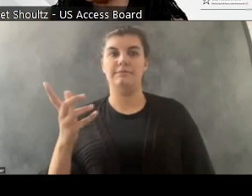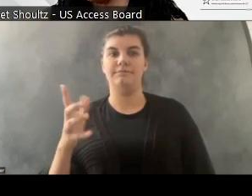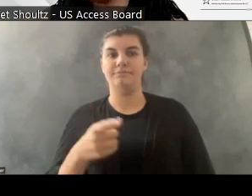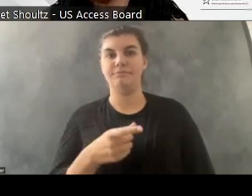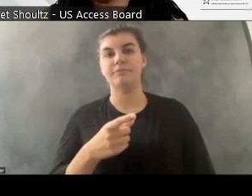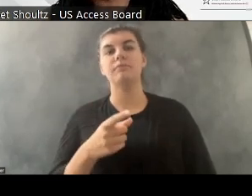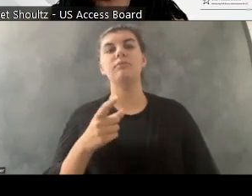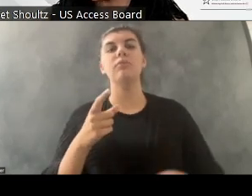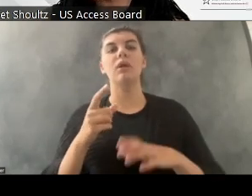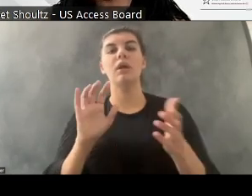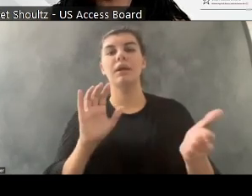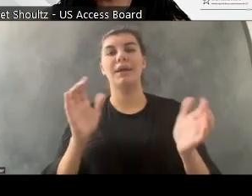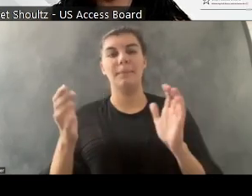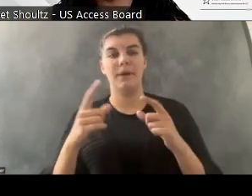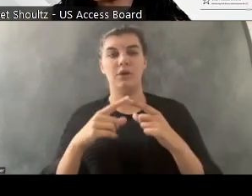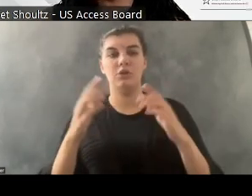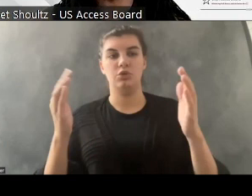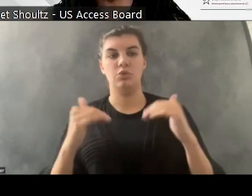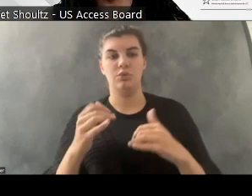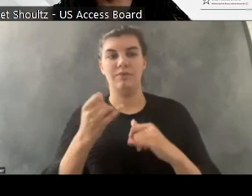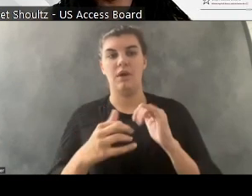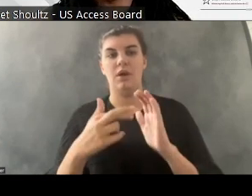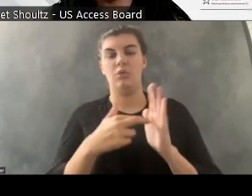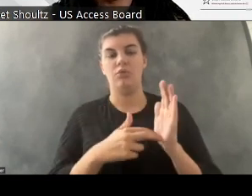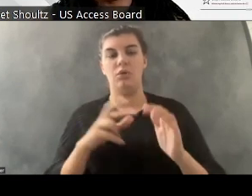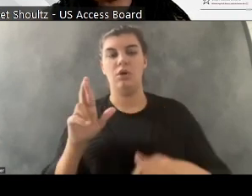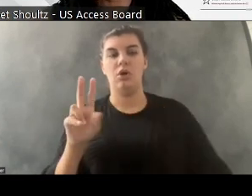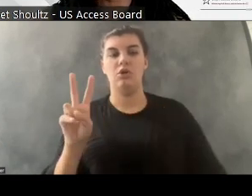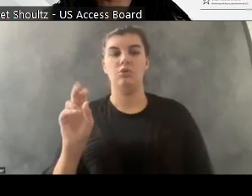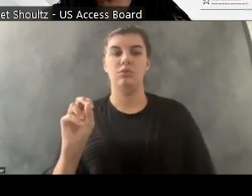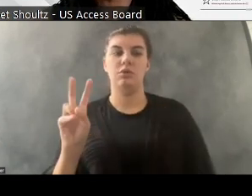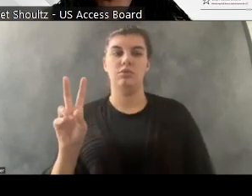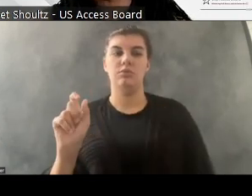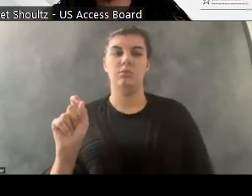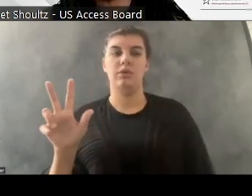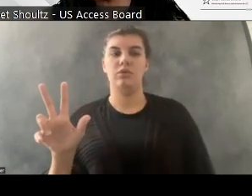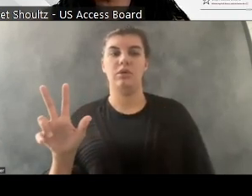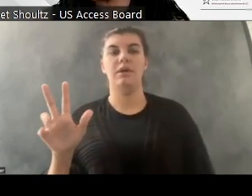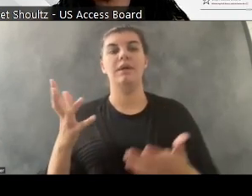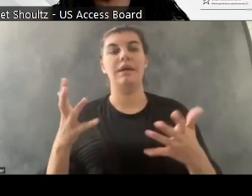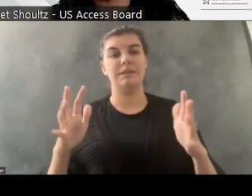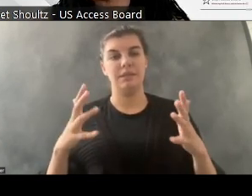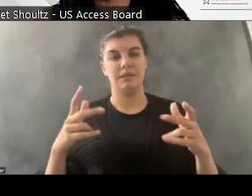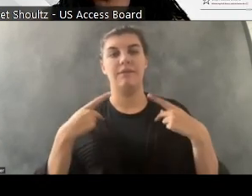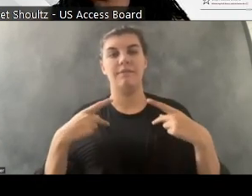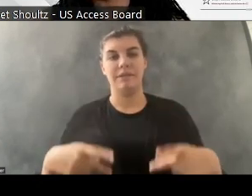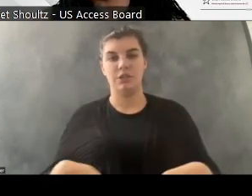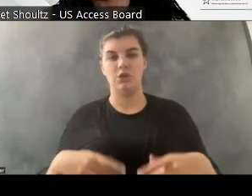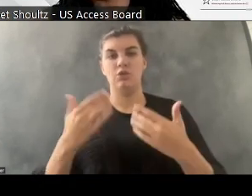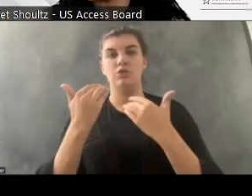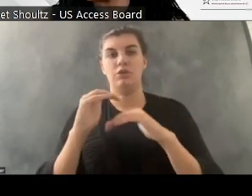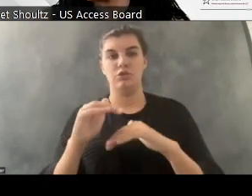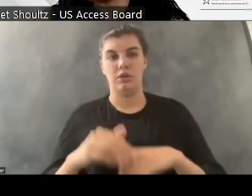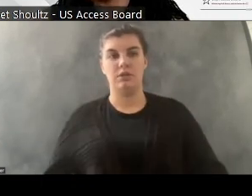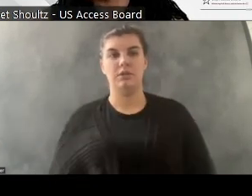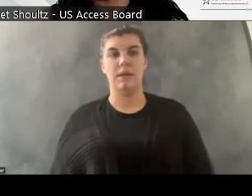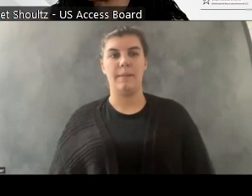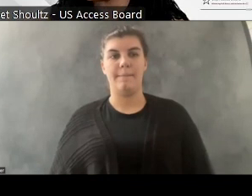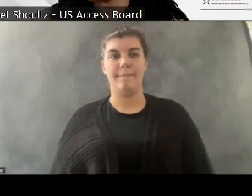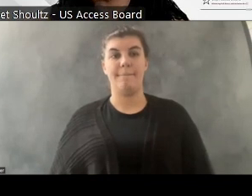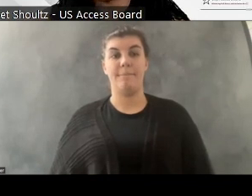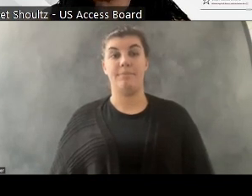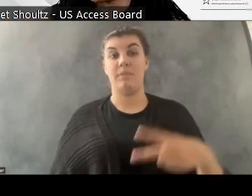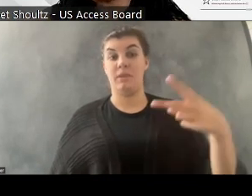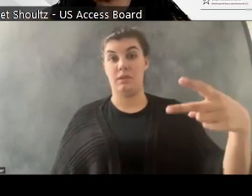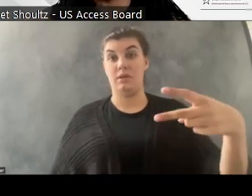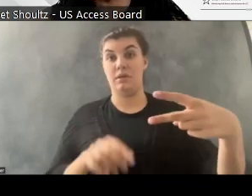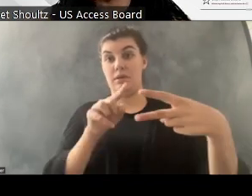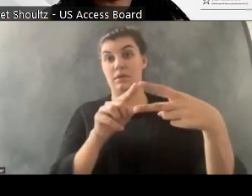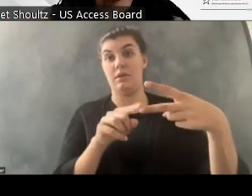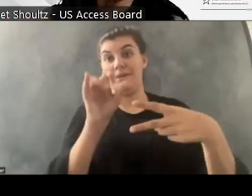in comparison to final rule R202.3 Existing Physical Constraints. So you see the change in, "make